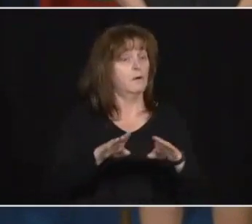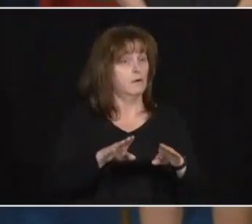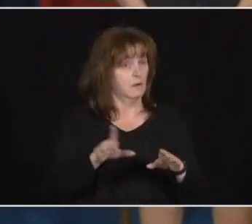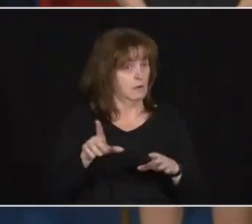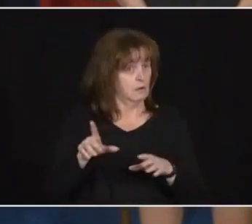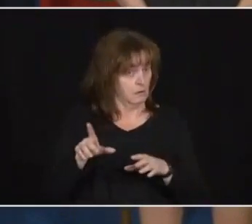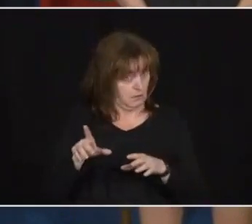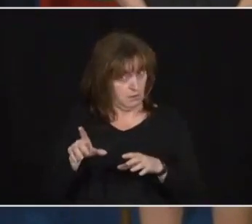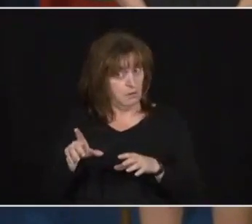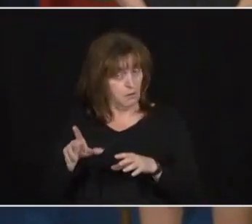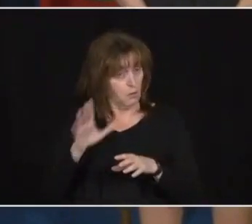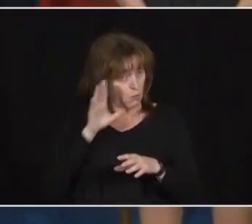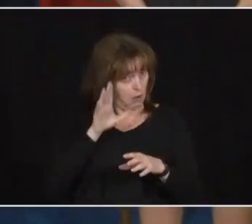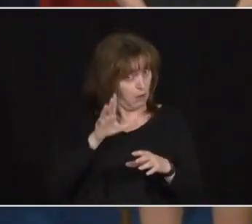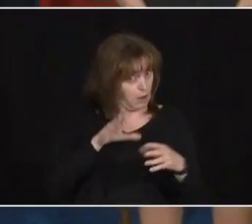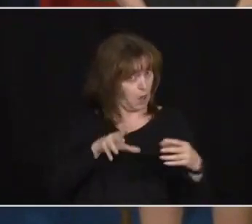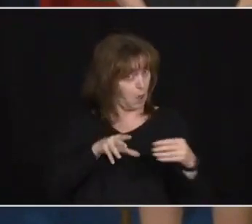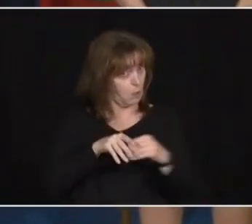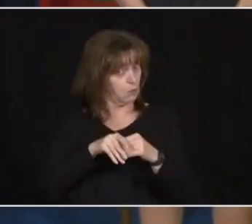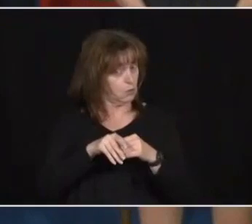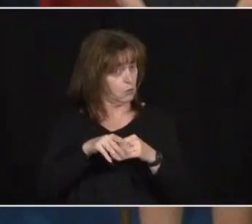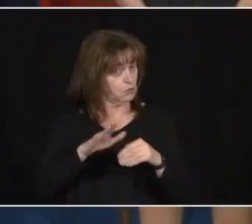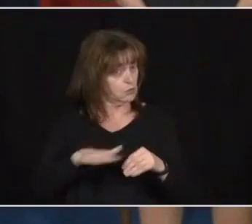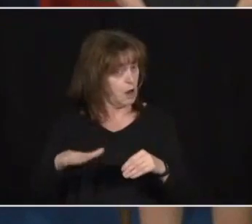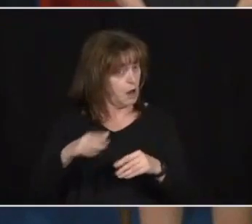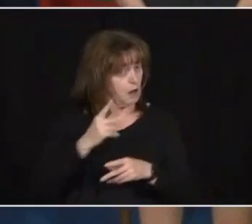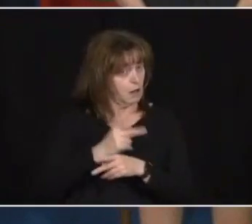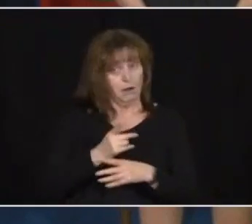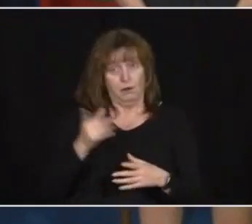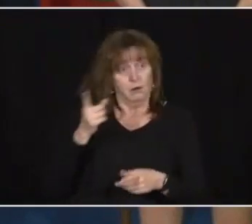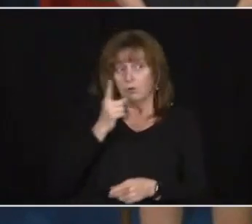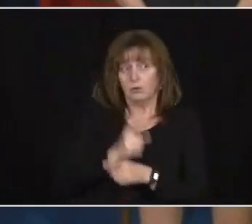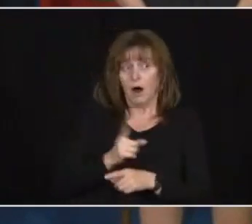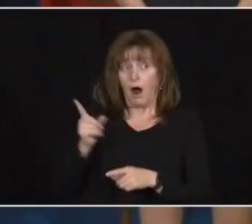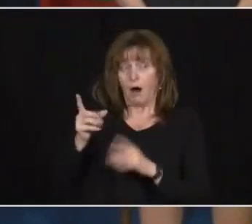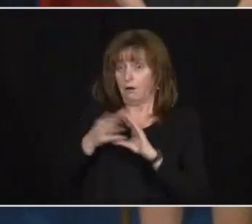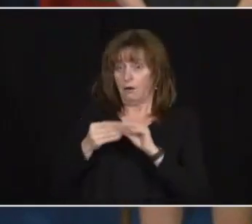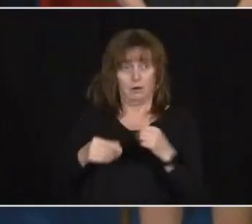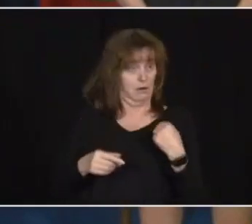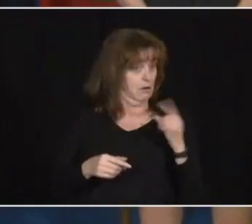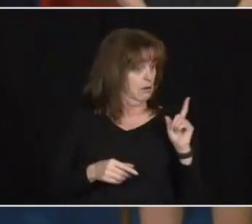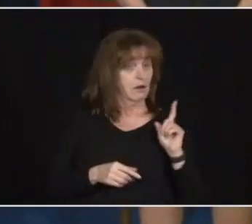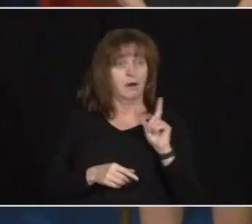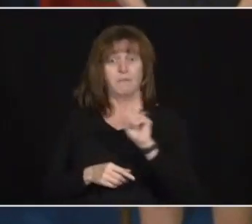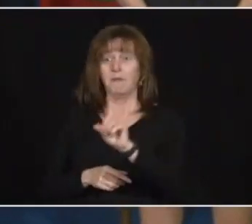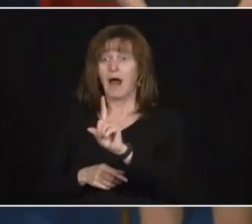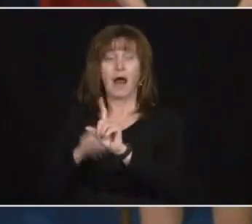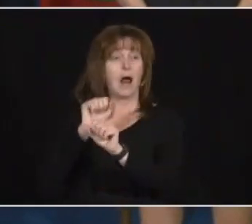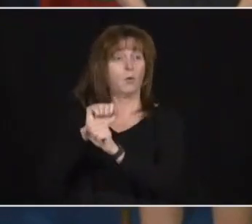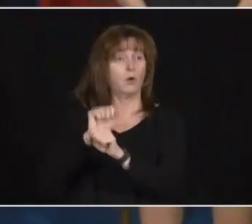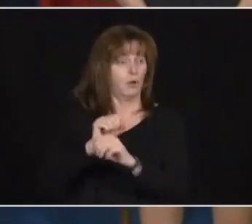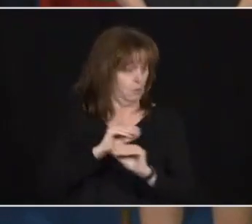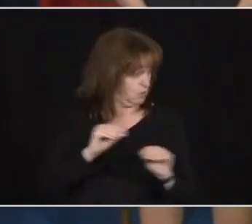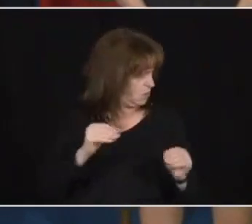daycares would be a prerequisite. It's a decision point that will come from the recovery